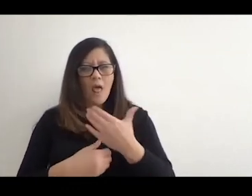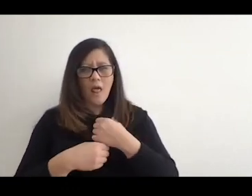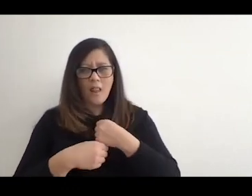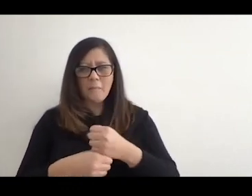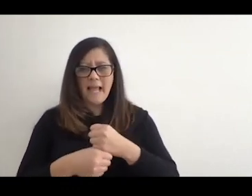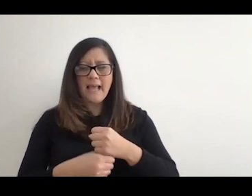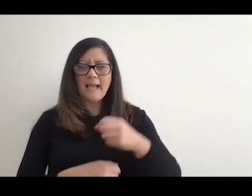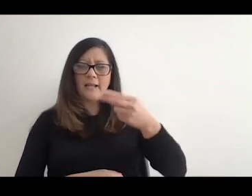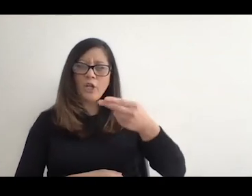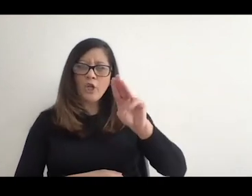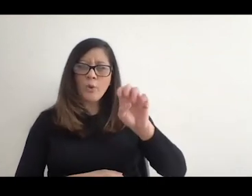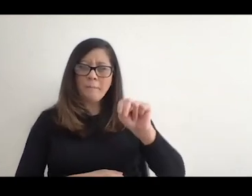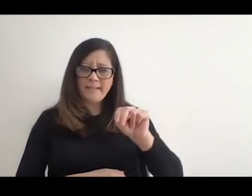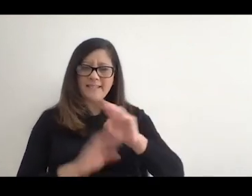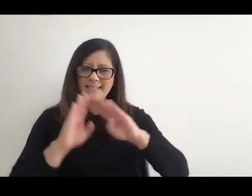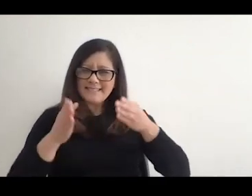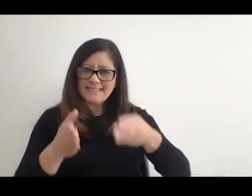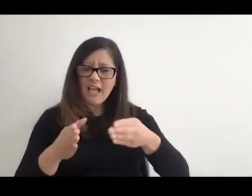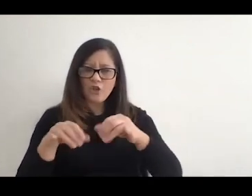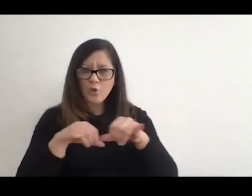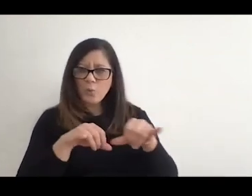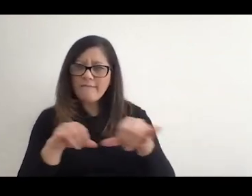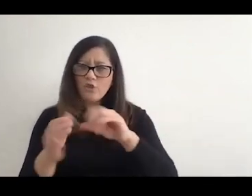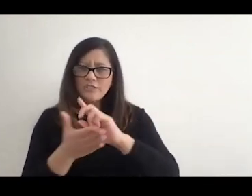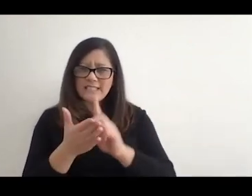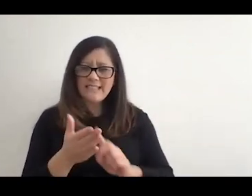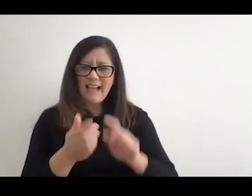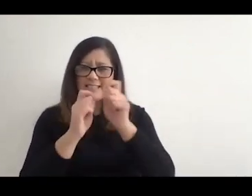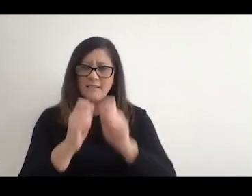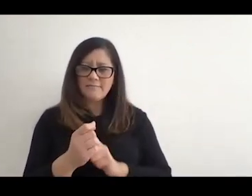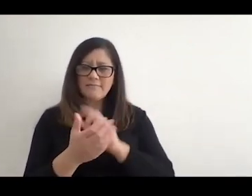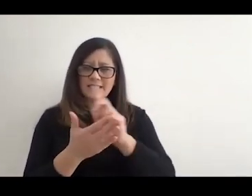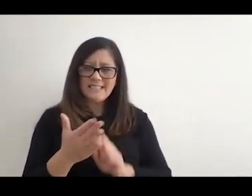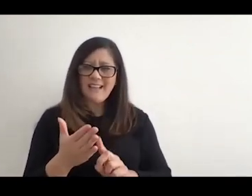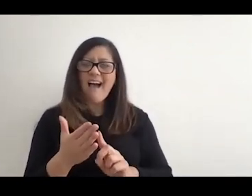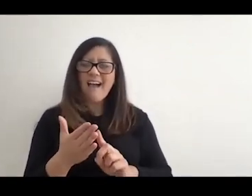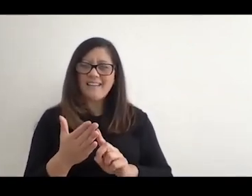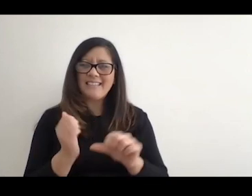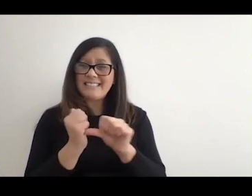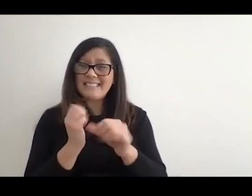should be something that's covered veterans. Get a clothing allowance. Veterans that are disabled